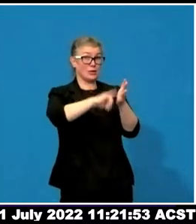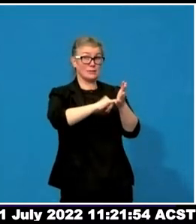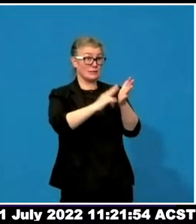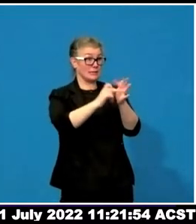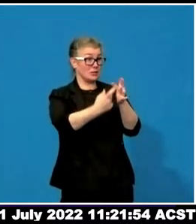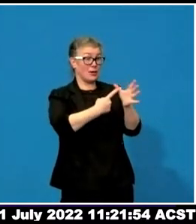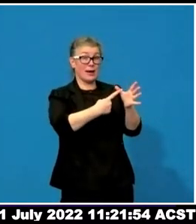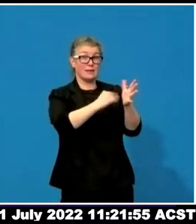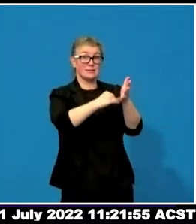mainstream services.